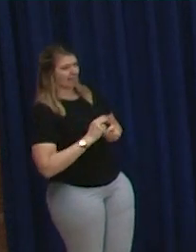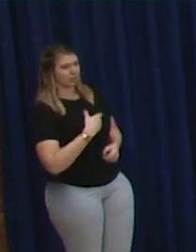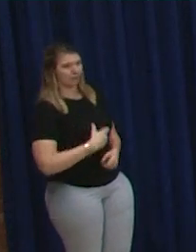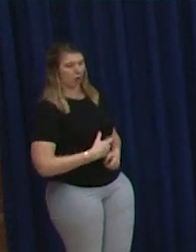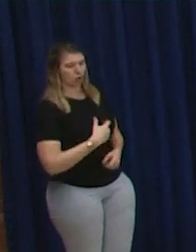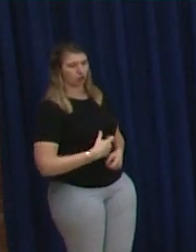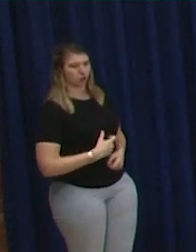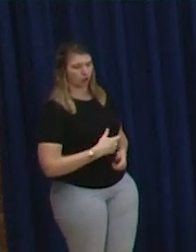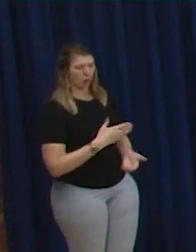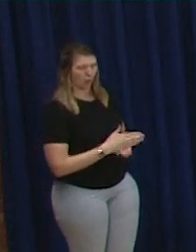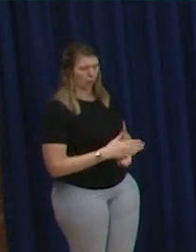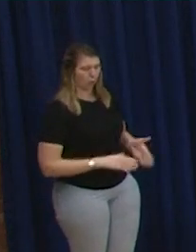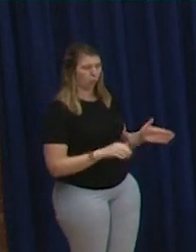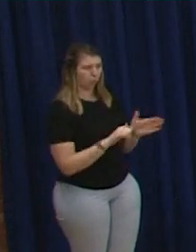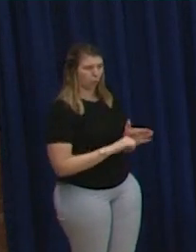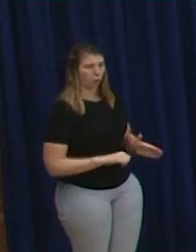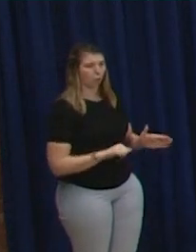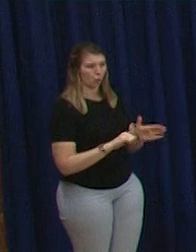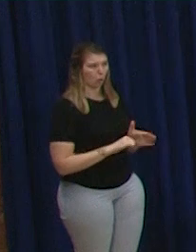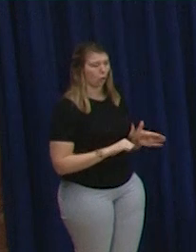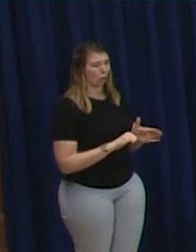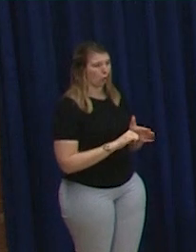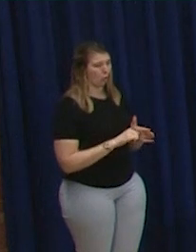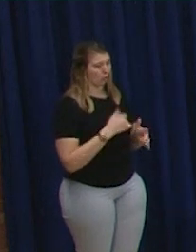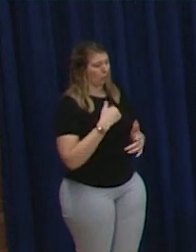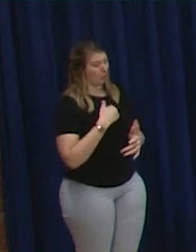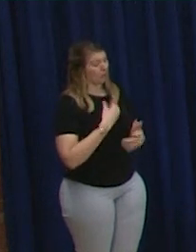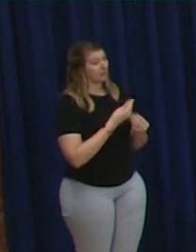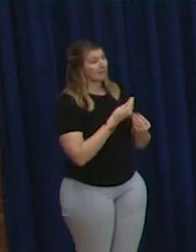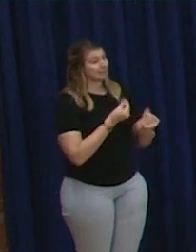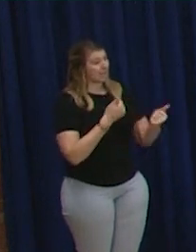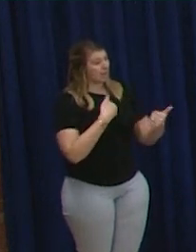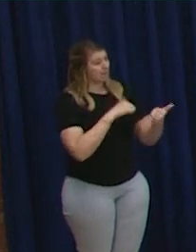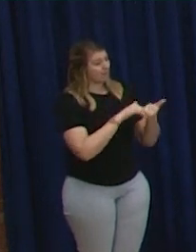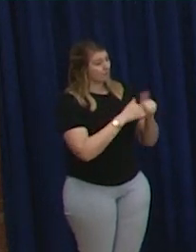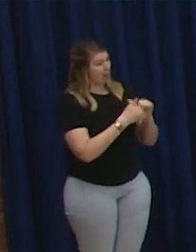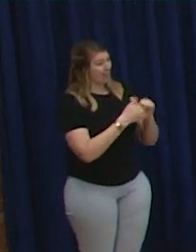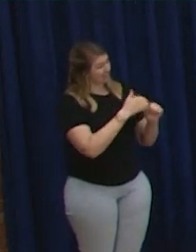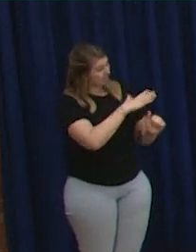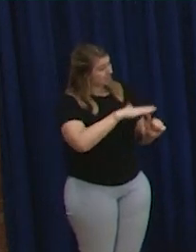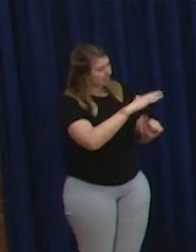and I have quite a lot of friends I'm of that age who are brilliant inclusive individuals whose